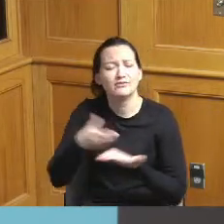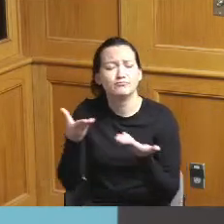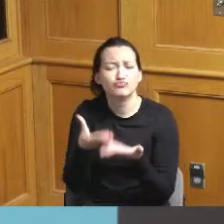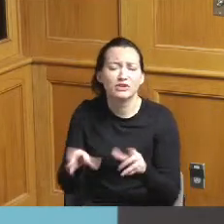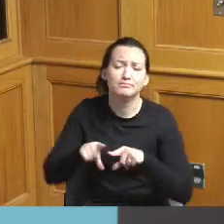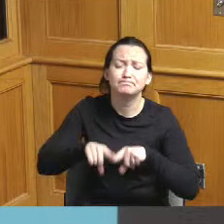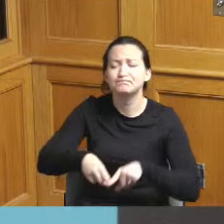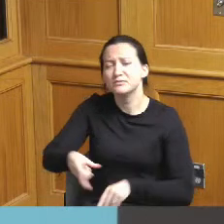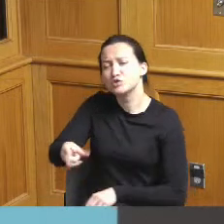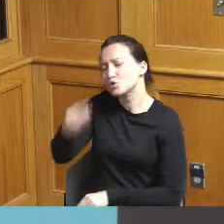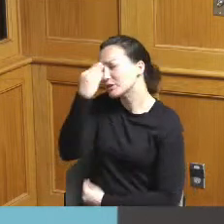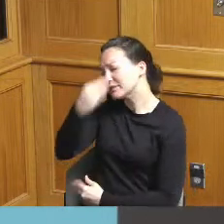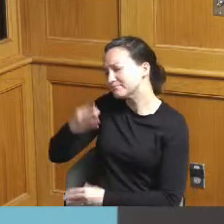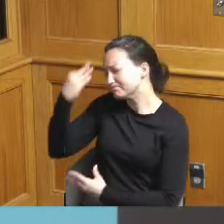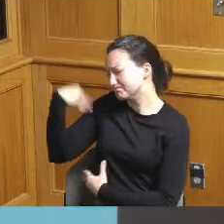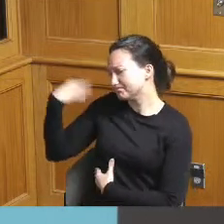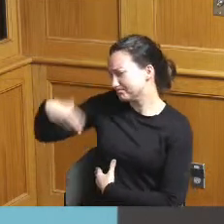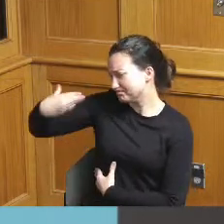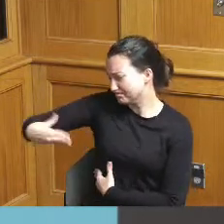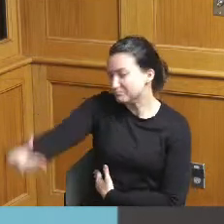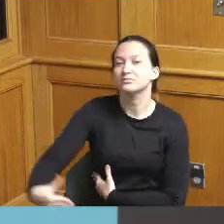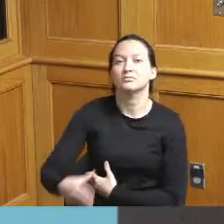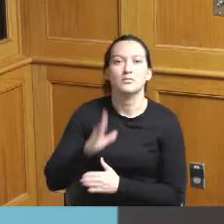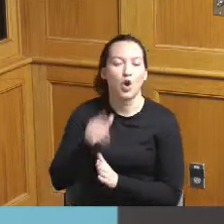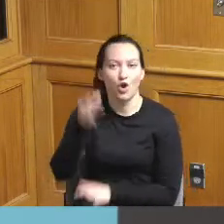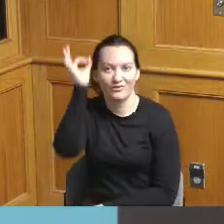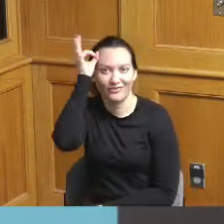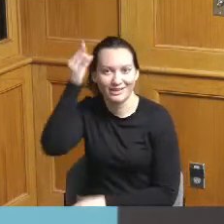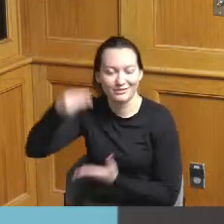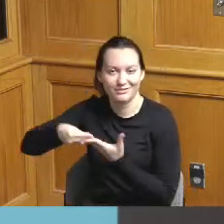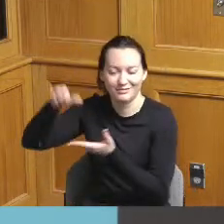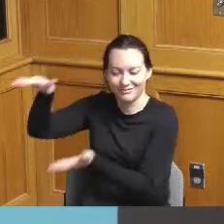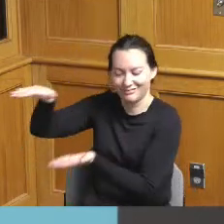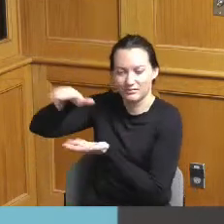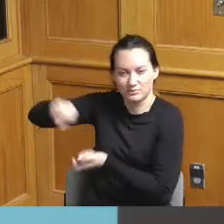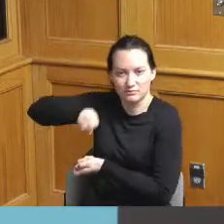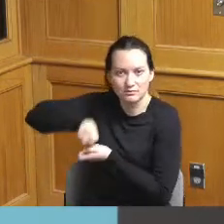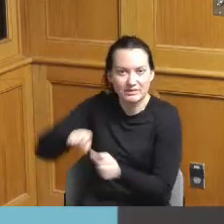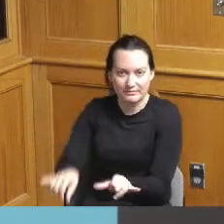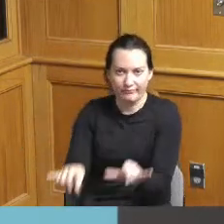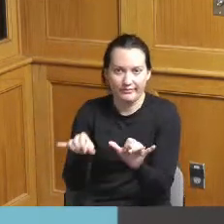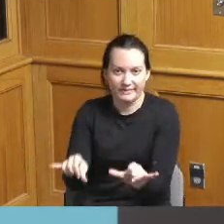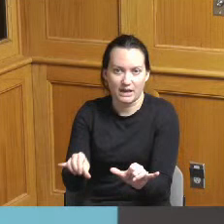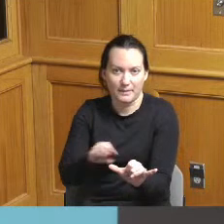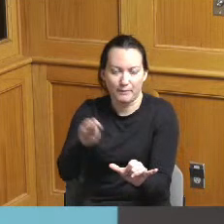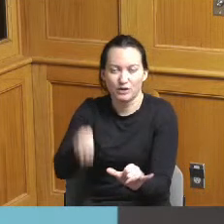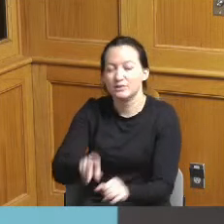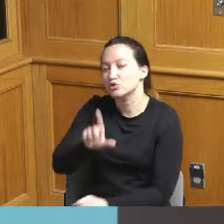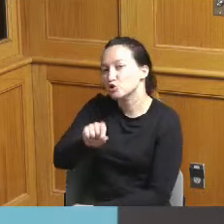on historical data and all federal allocations are budgeted at the same level for 2022.